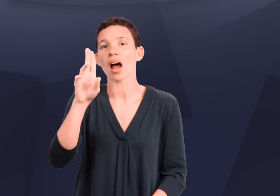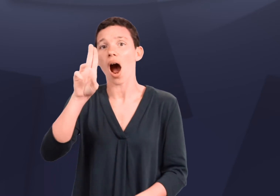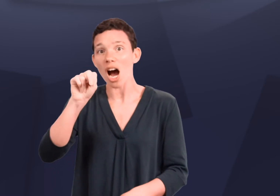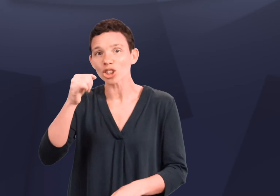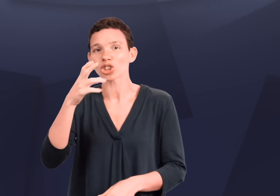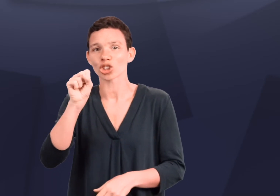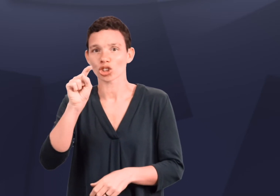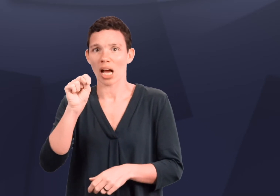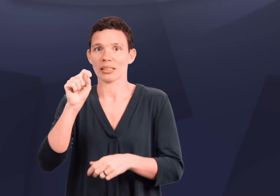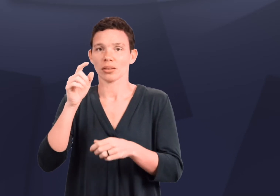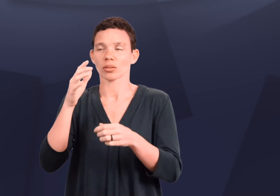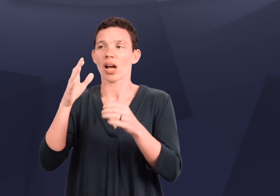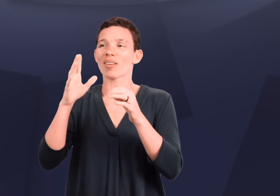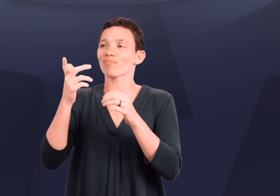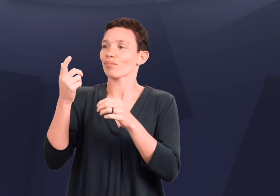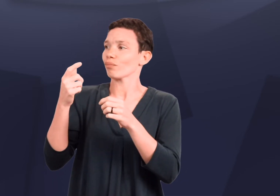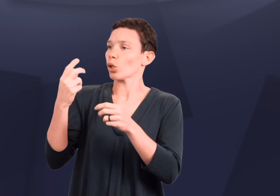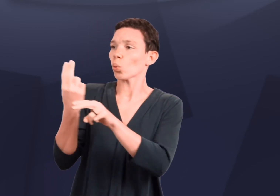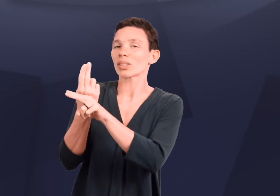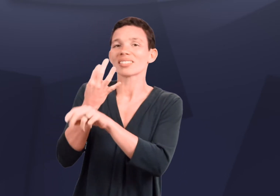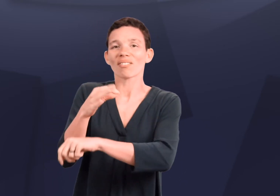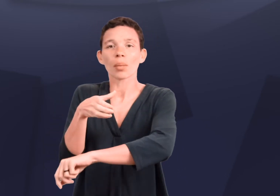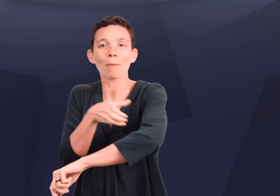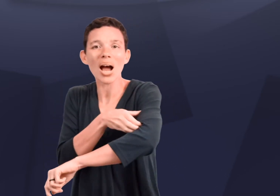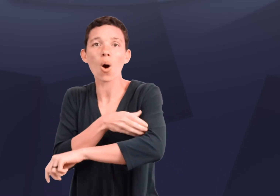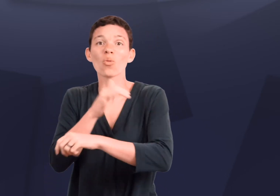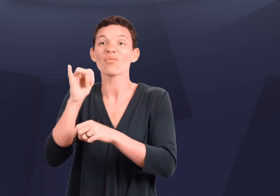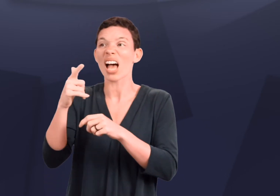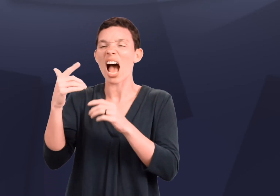It is a malicious or unjust treatment or exercise of power,